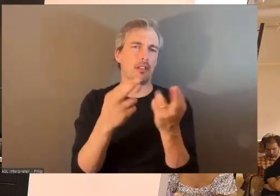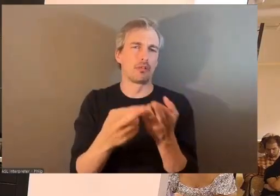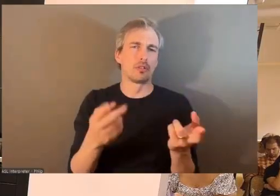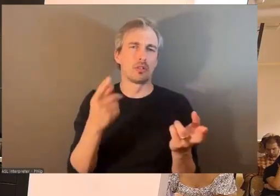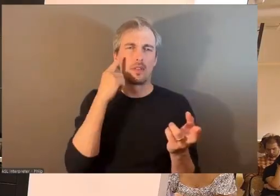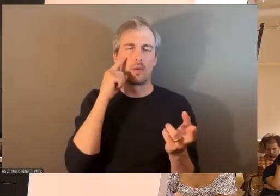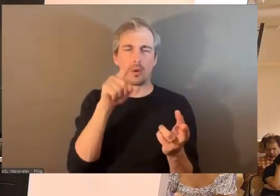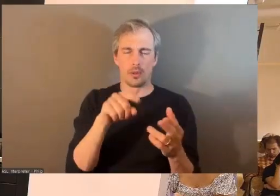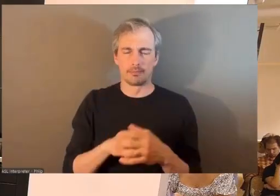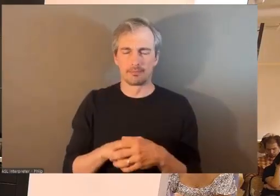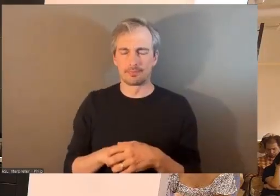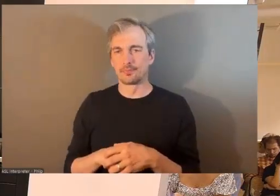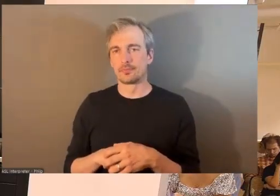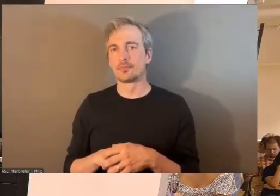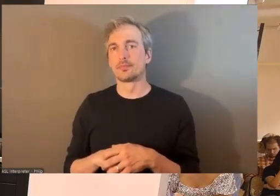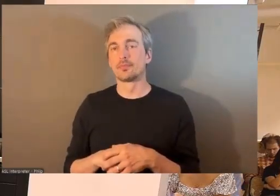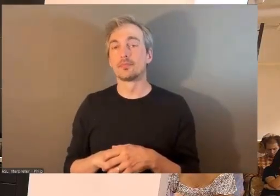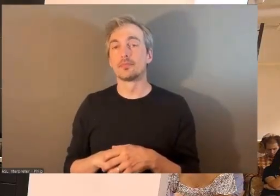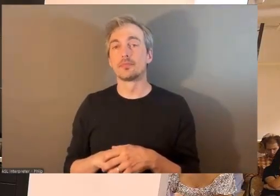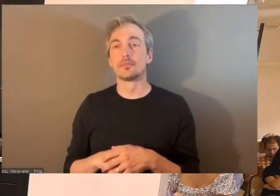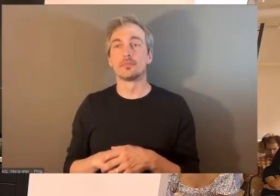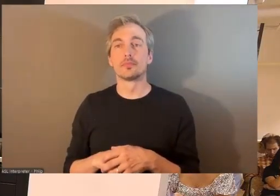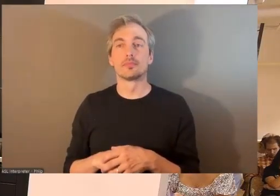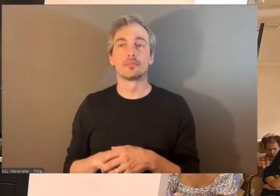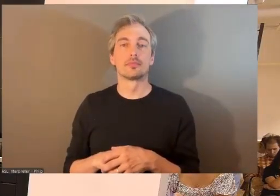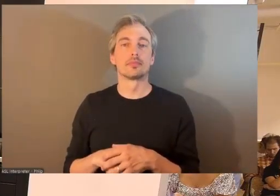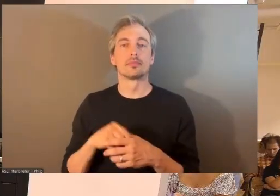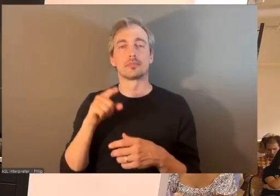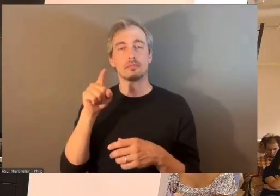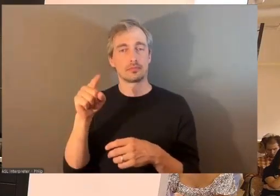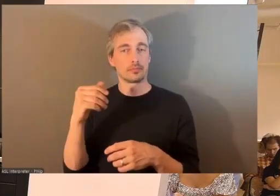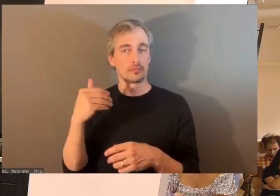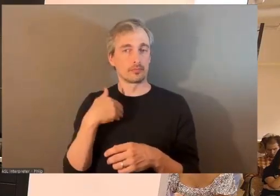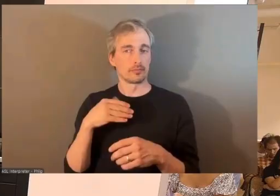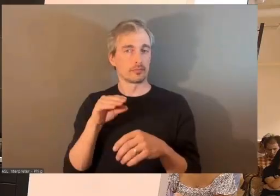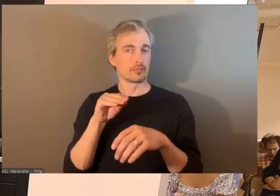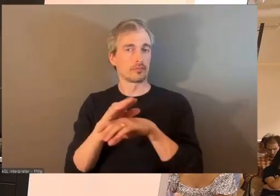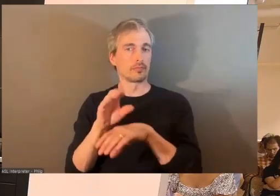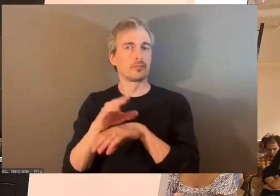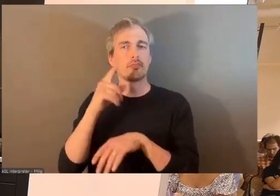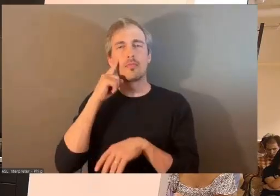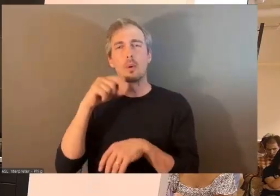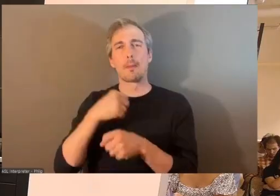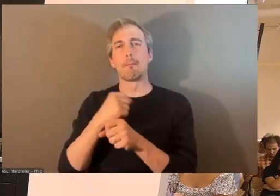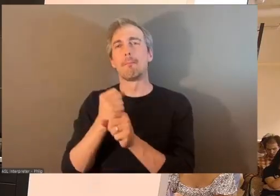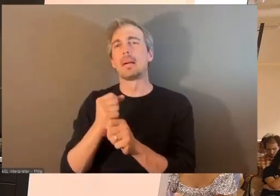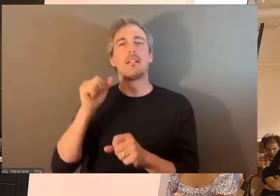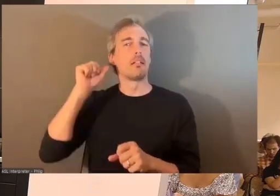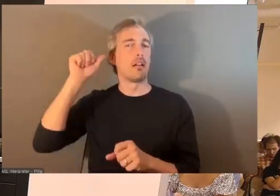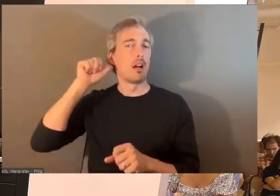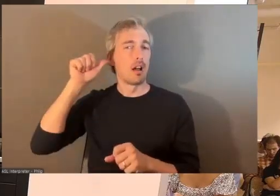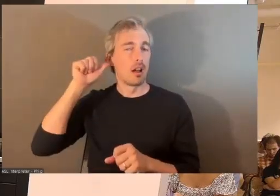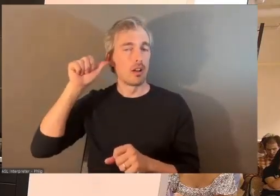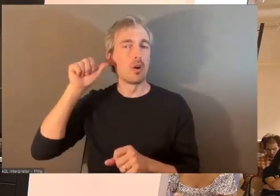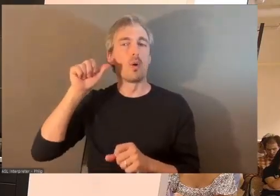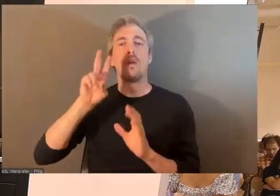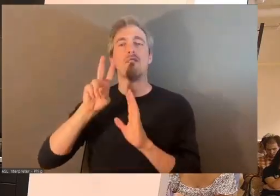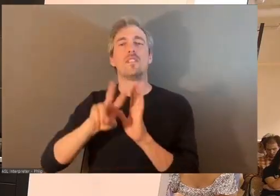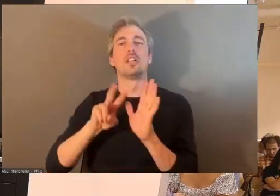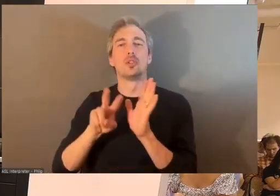see. Do you have advice on making audiovisual and multimedia content accessible in multiple languages? You touched on this, I think, during the presentation a bit.